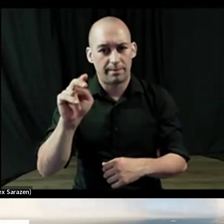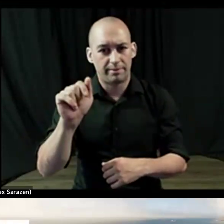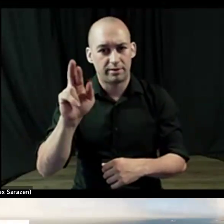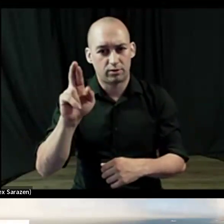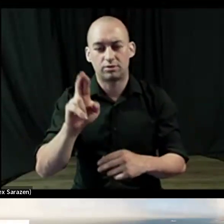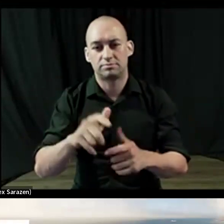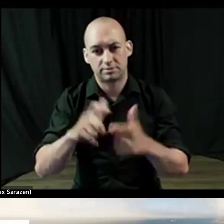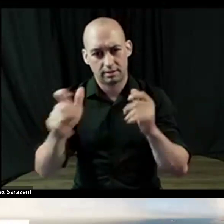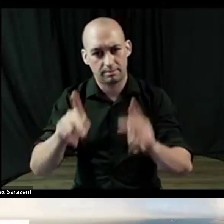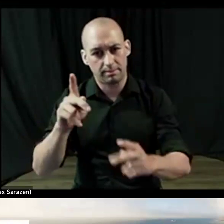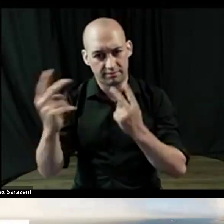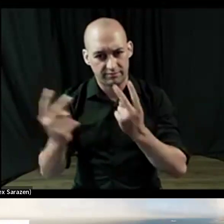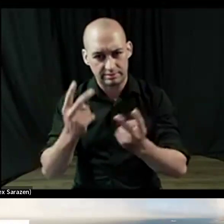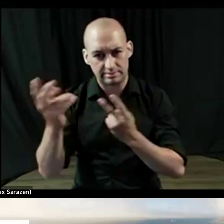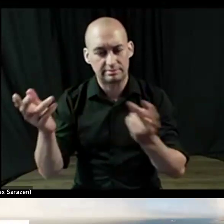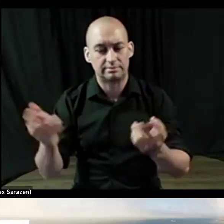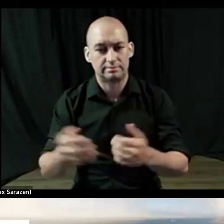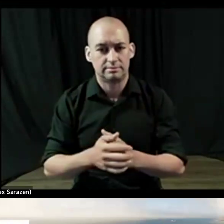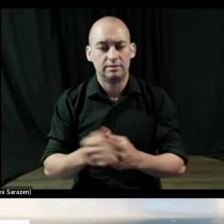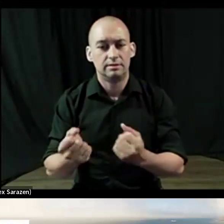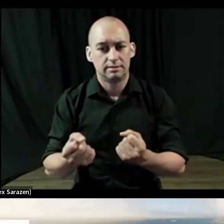and we know that there could be a number of reasons why folks who are attending this